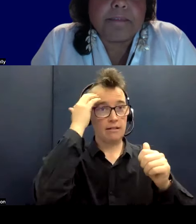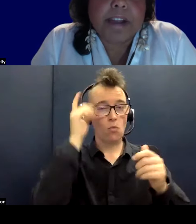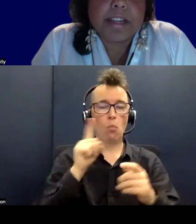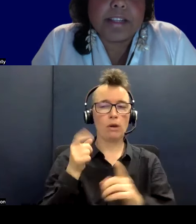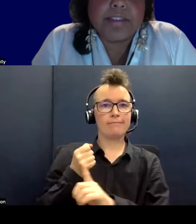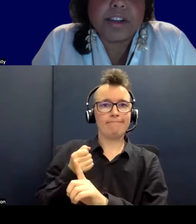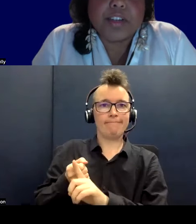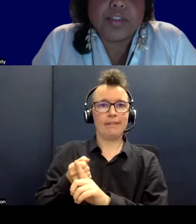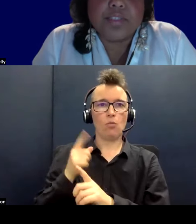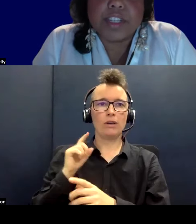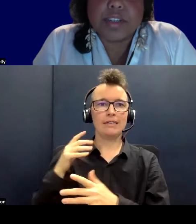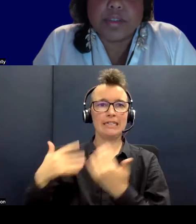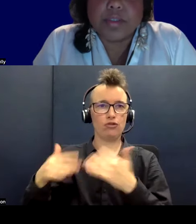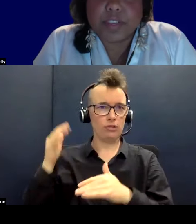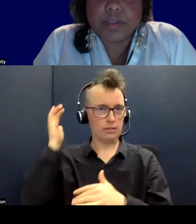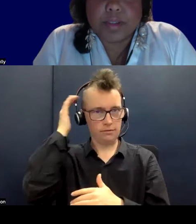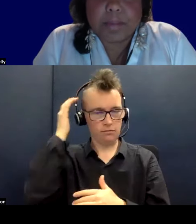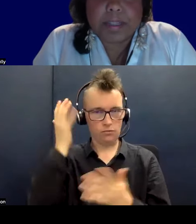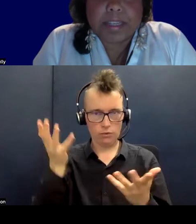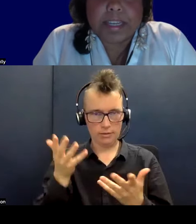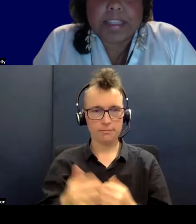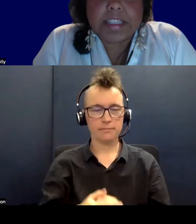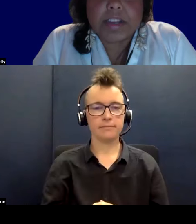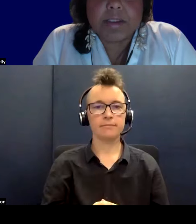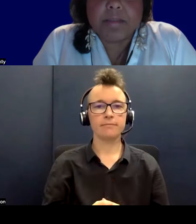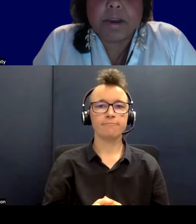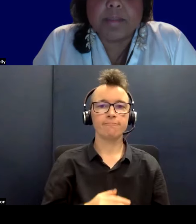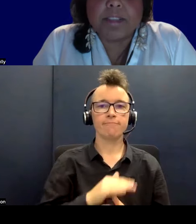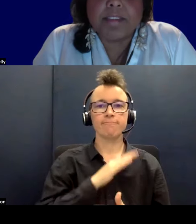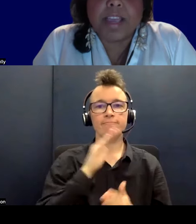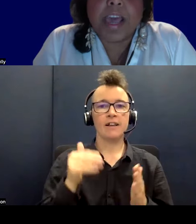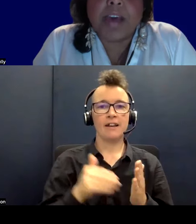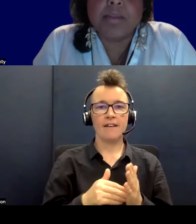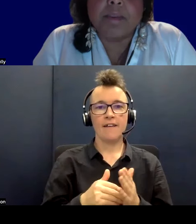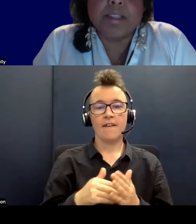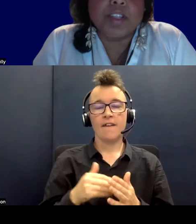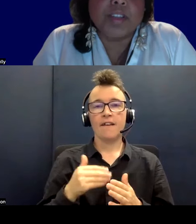Finally functional visual ability is determined by observing how the person uses